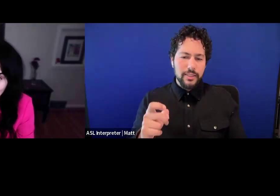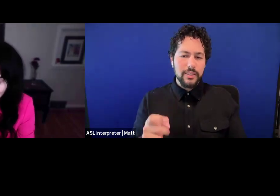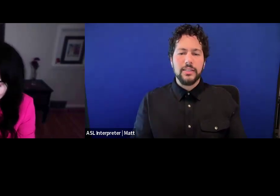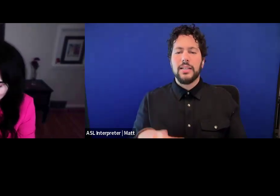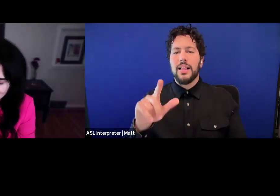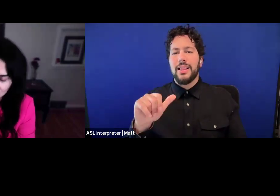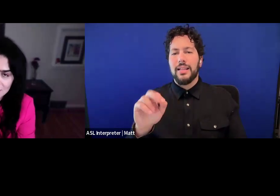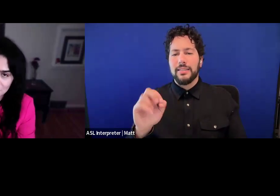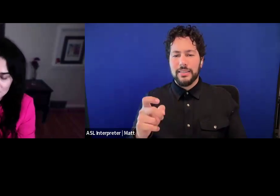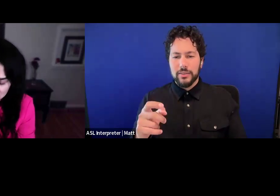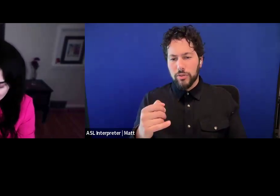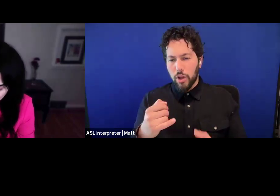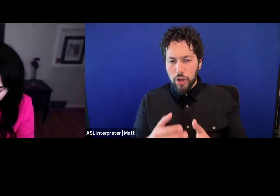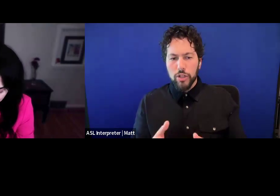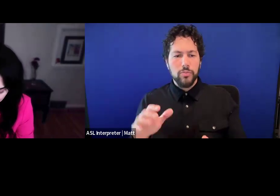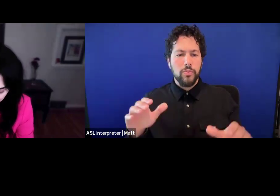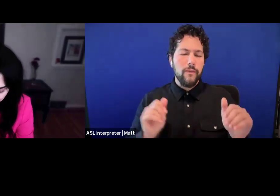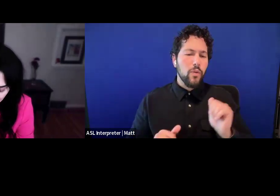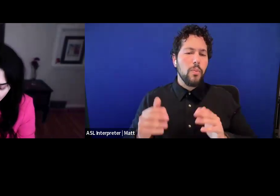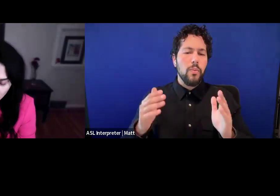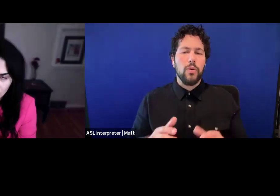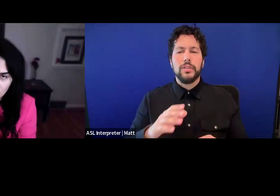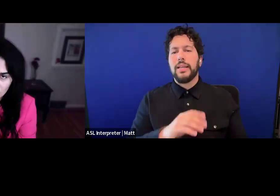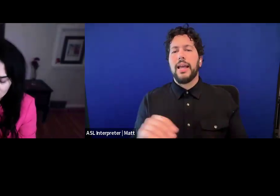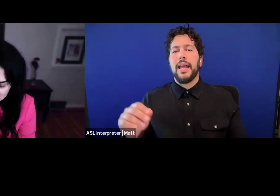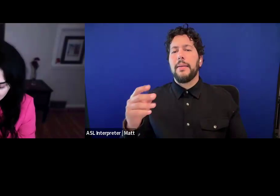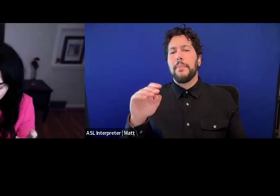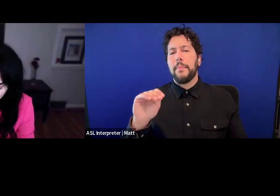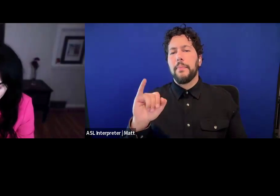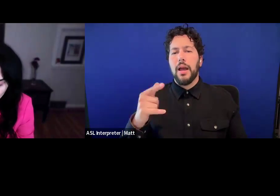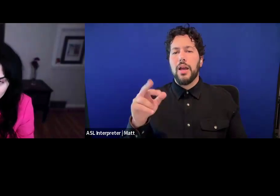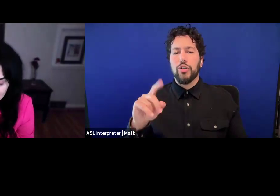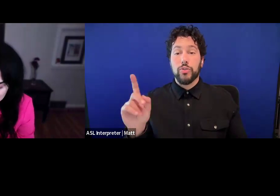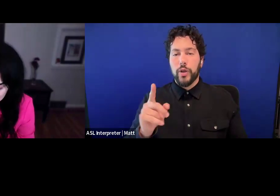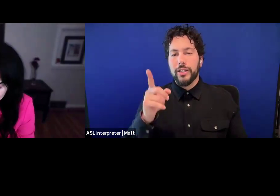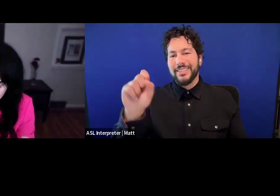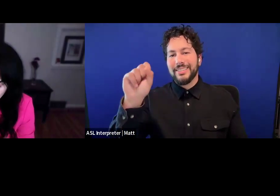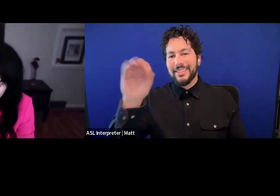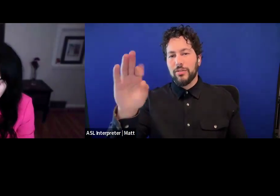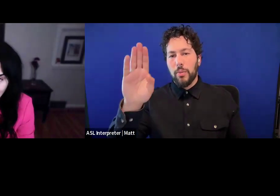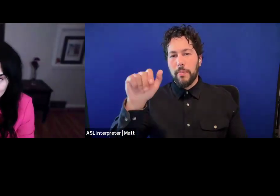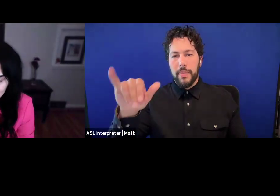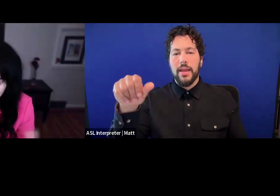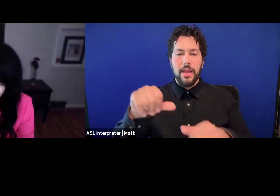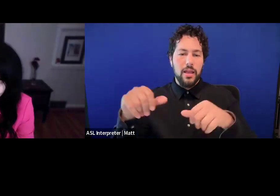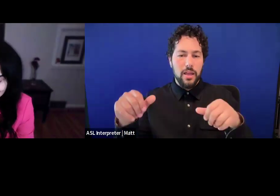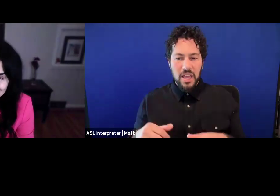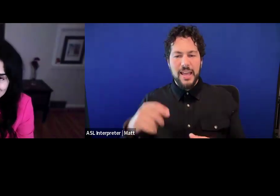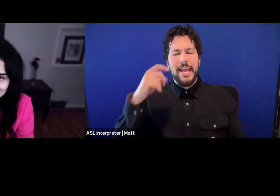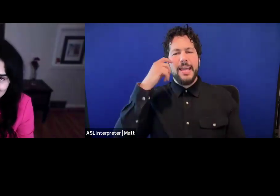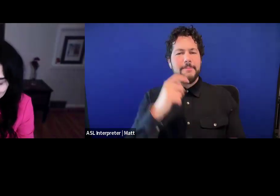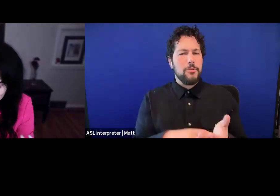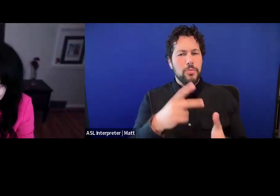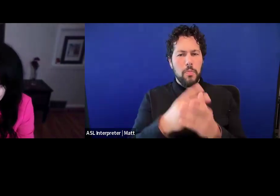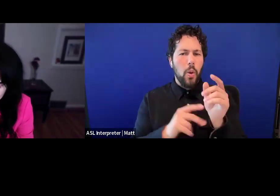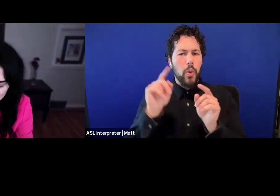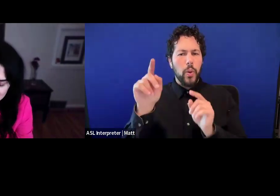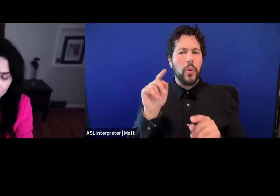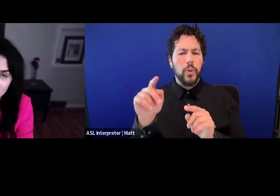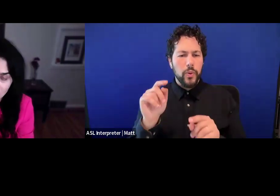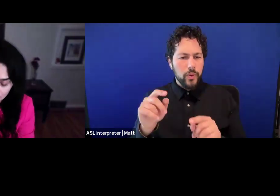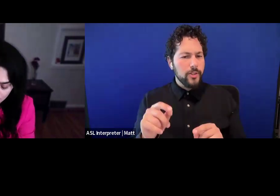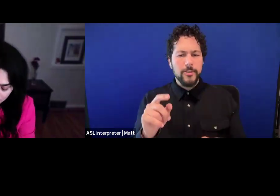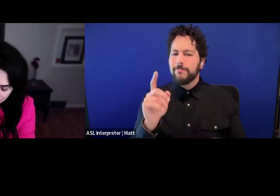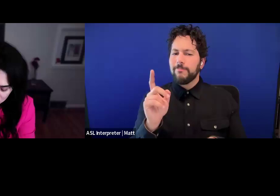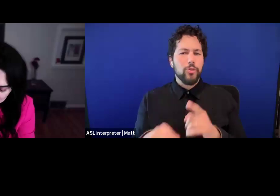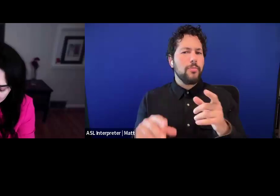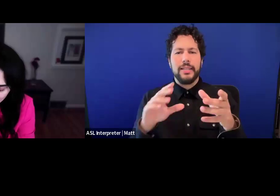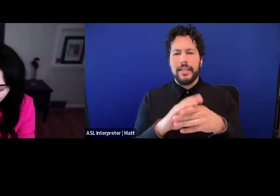And migrants in the San Francisco Bay area. What I witnessed in both places could not be captured by existing systems of critical knowledge.